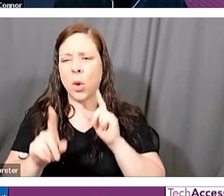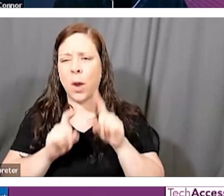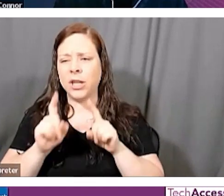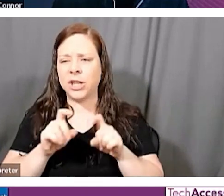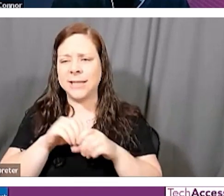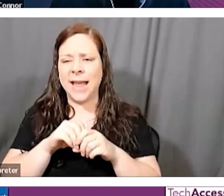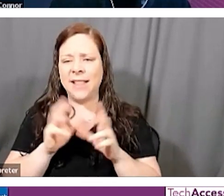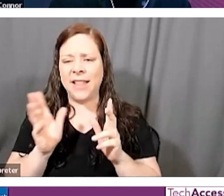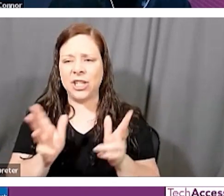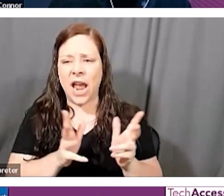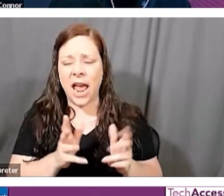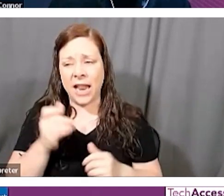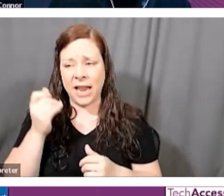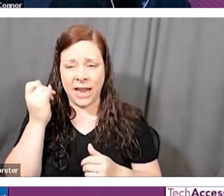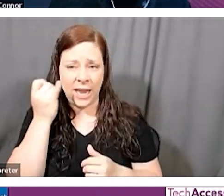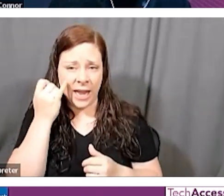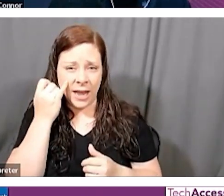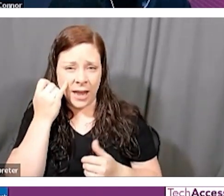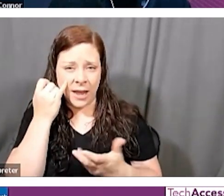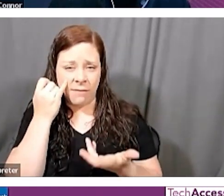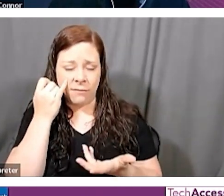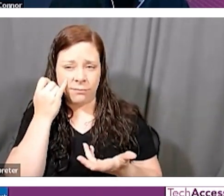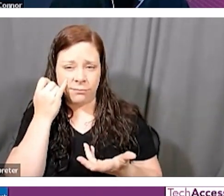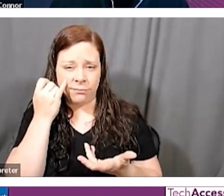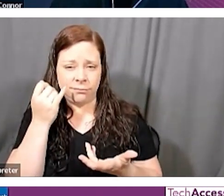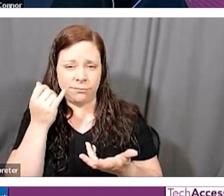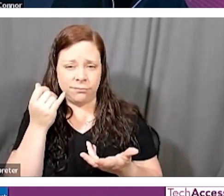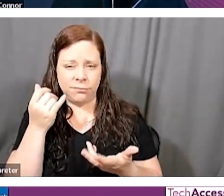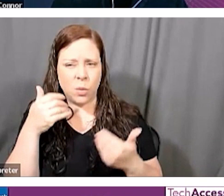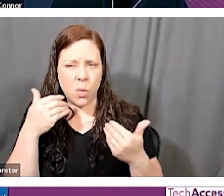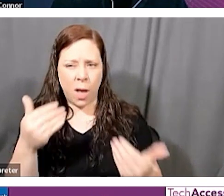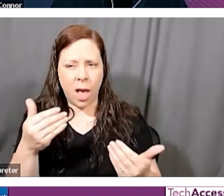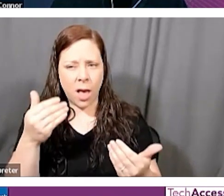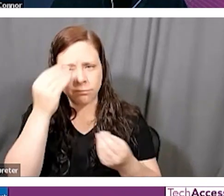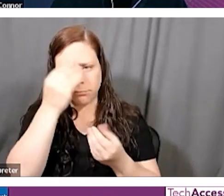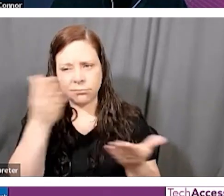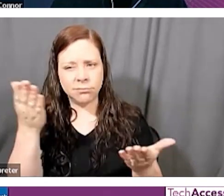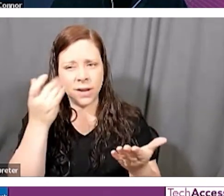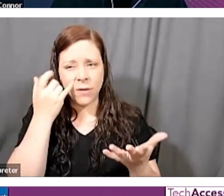if we're gonna go ahead and let people know that, you know, if they want to, they can go ahead and go take a break.